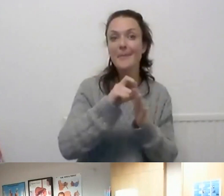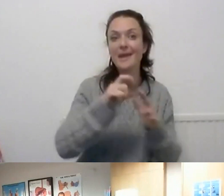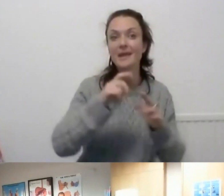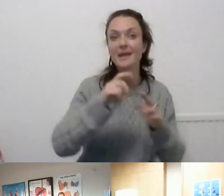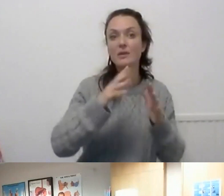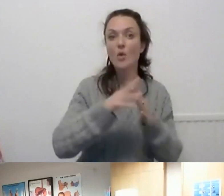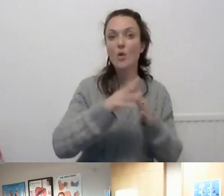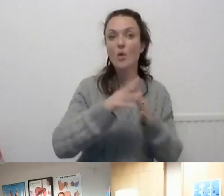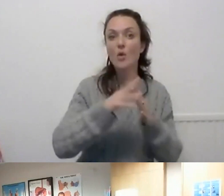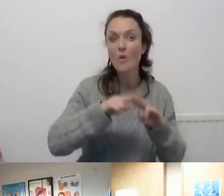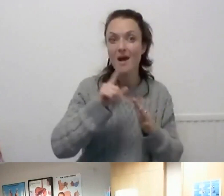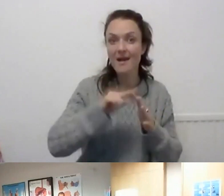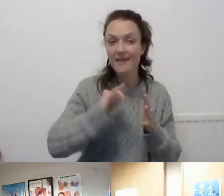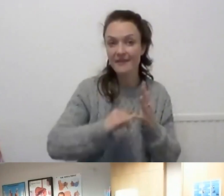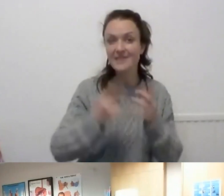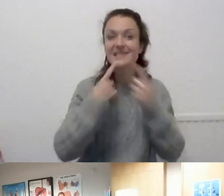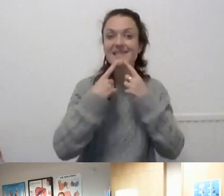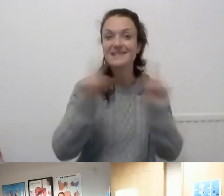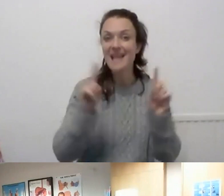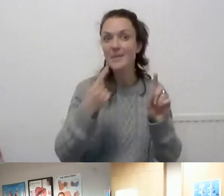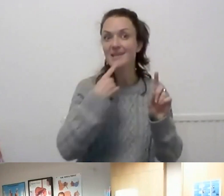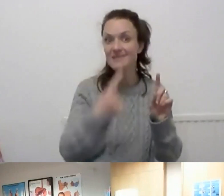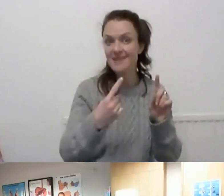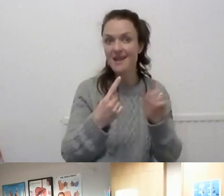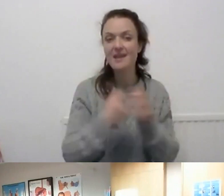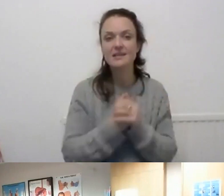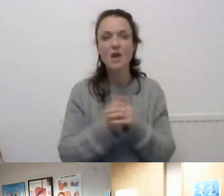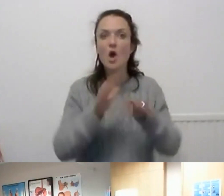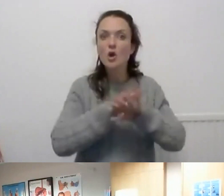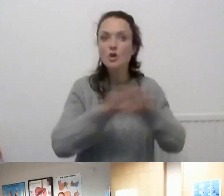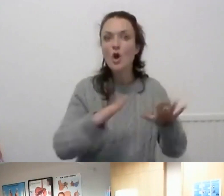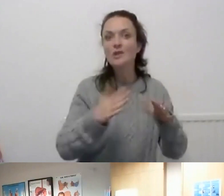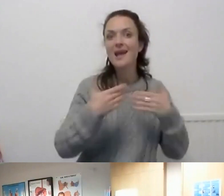statement which basically says that if you're not a health and social care worker and do not have a